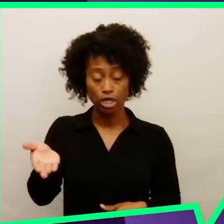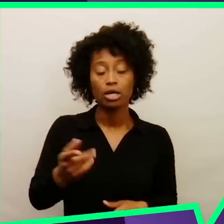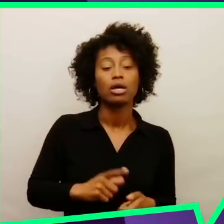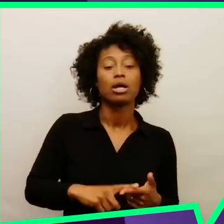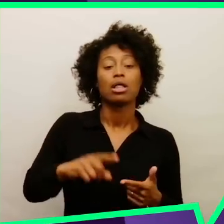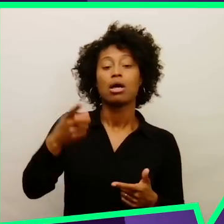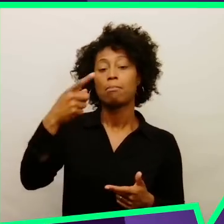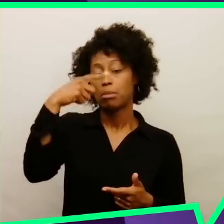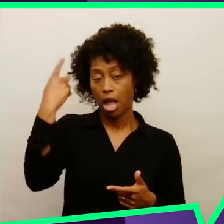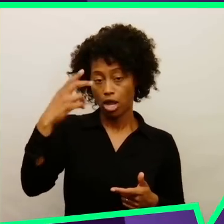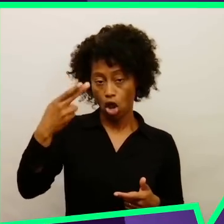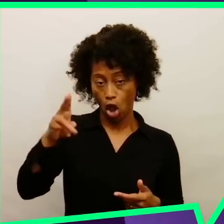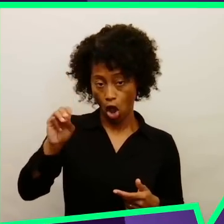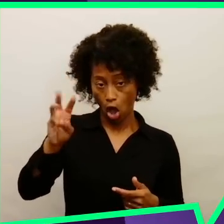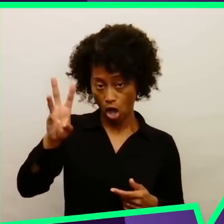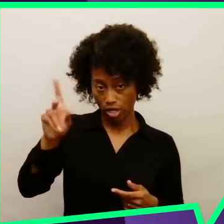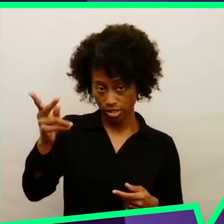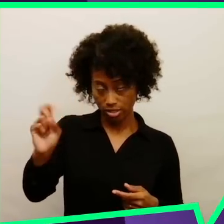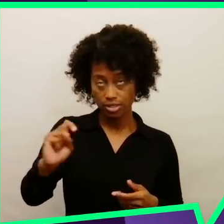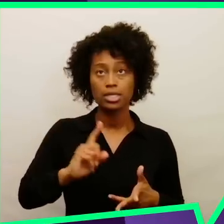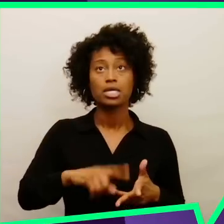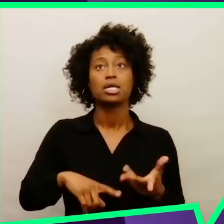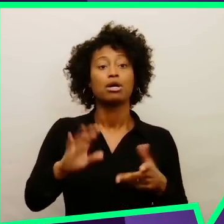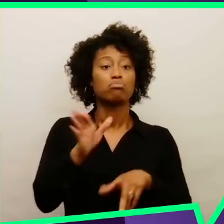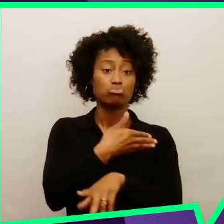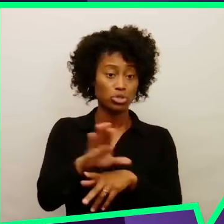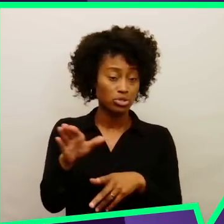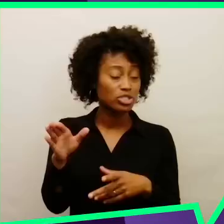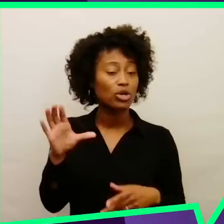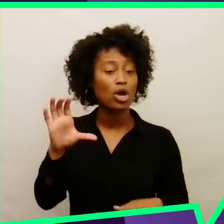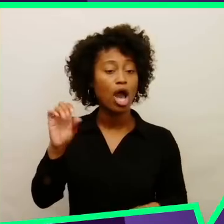And then concerts and stuff, right? Yeah. We were talking about it earlier.